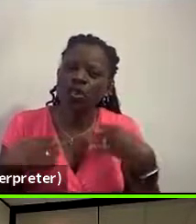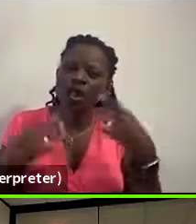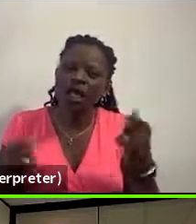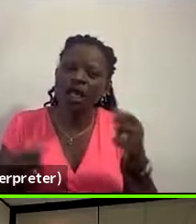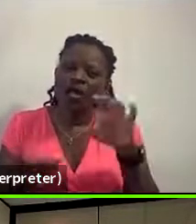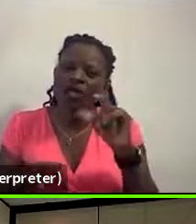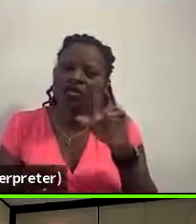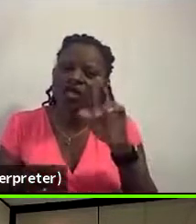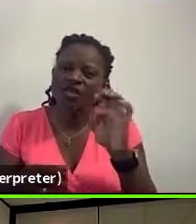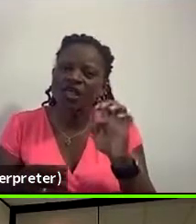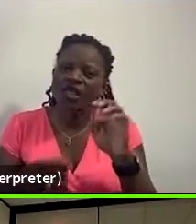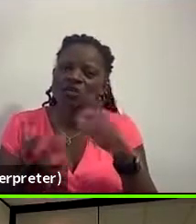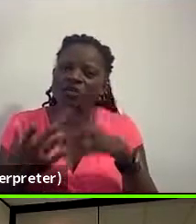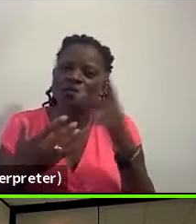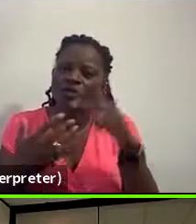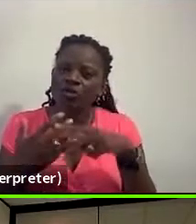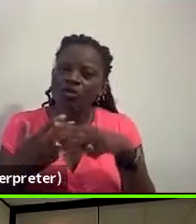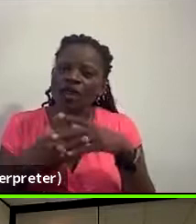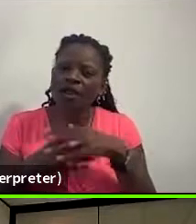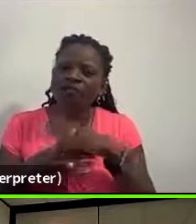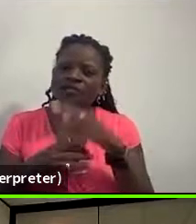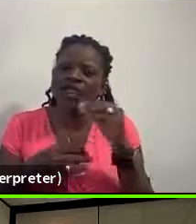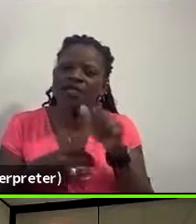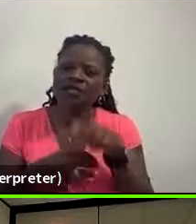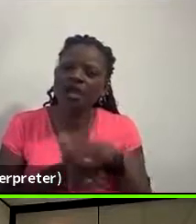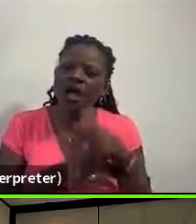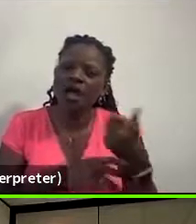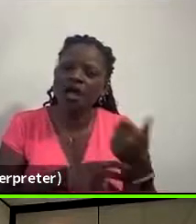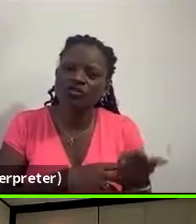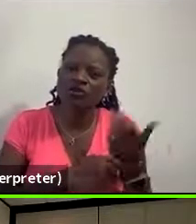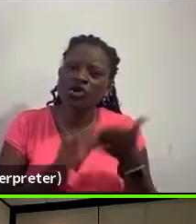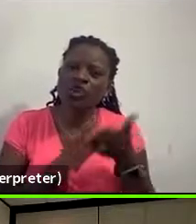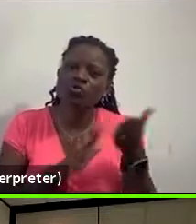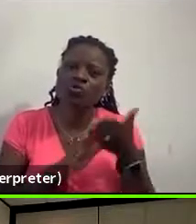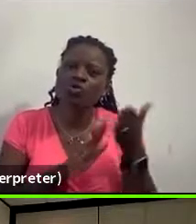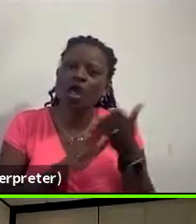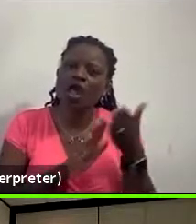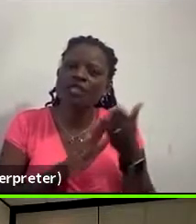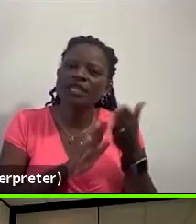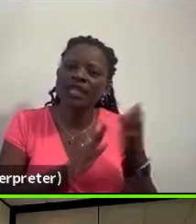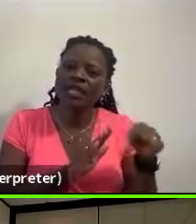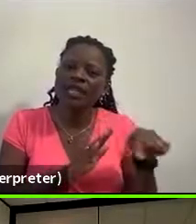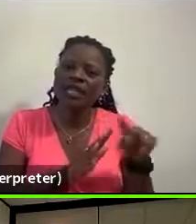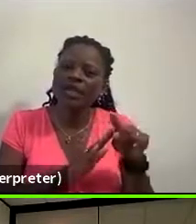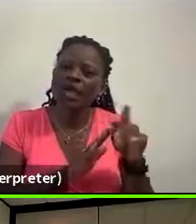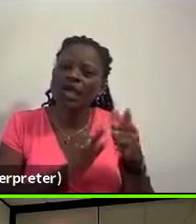OptumServe and others are running are actually operating the clinics.